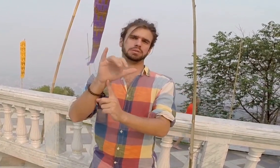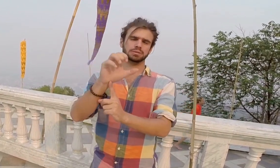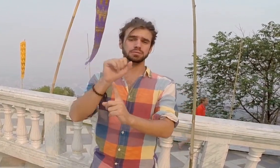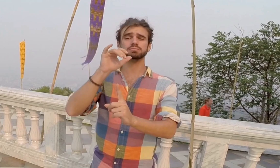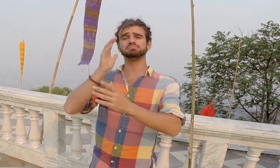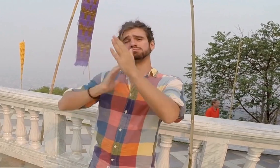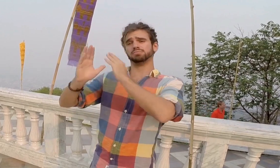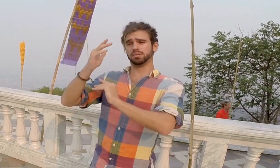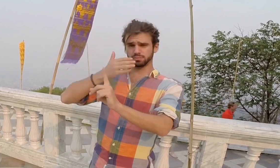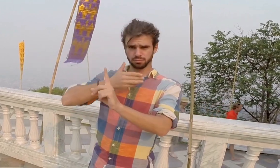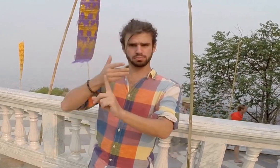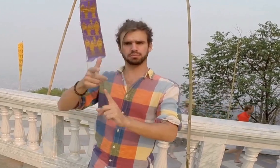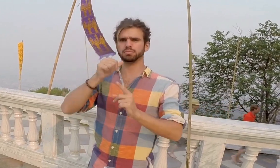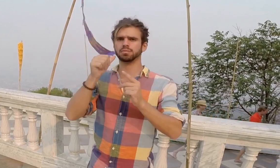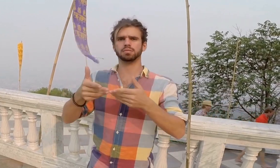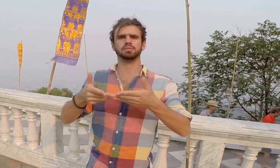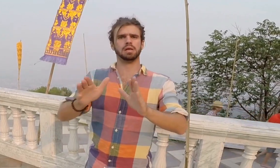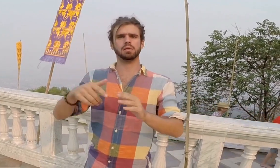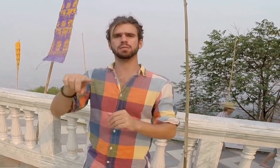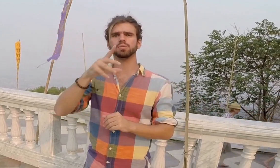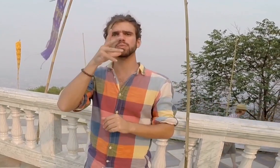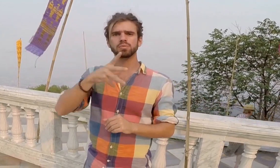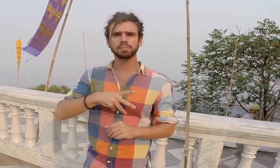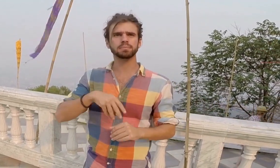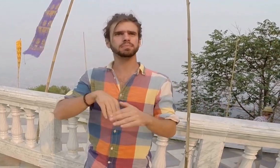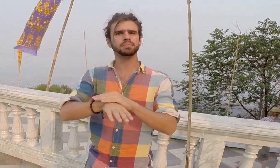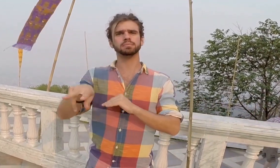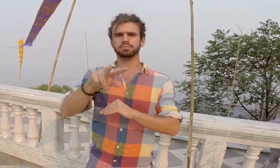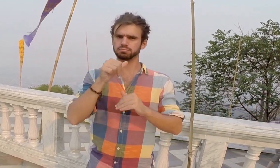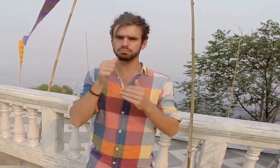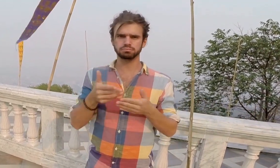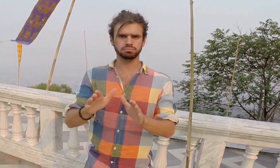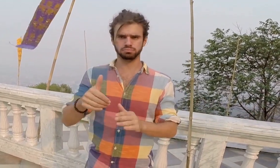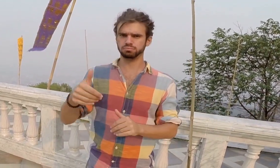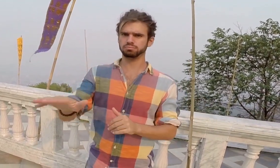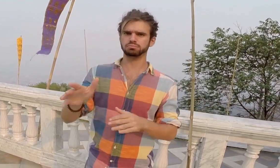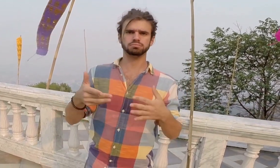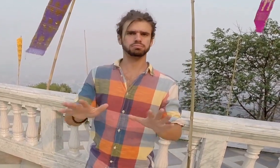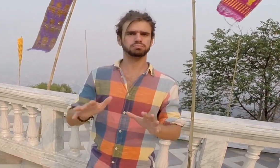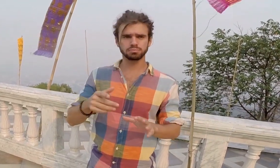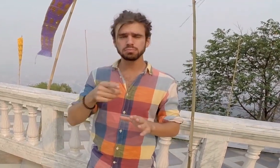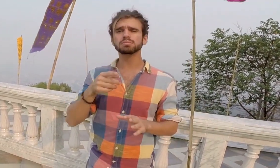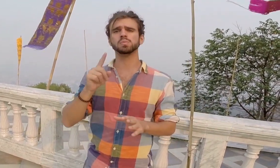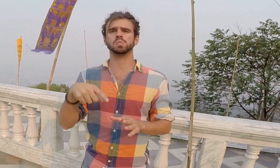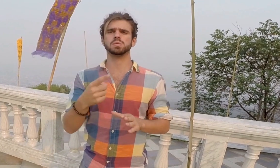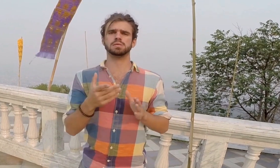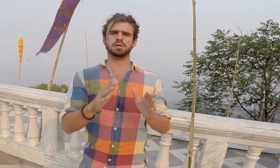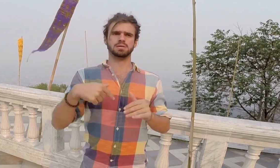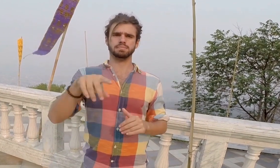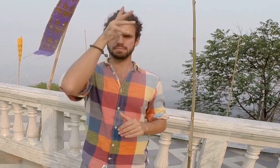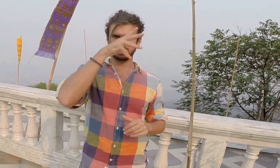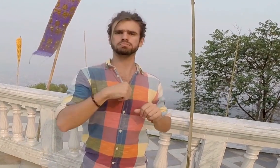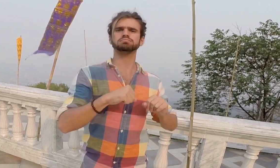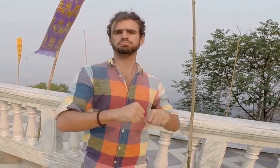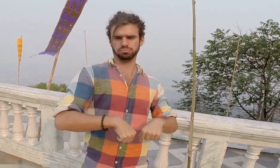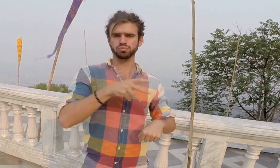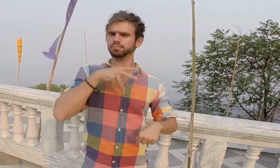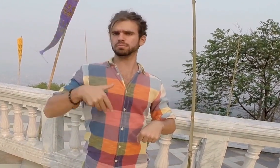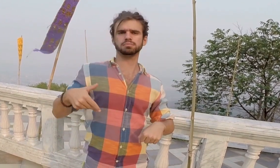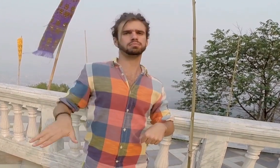so, they used to not allow women to enter the premises. Only men were allowed, not the women.